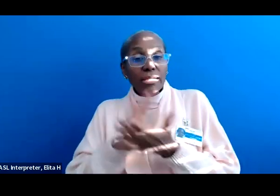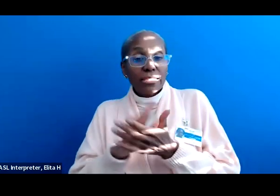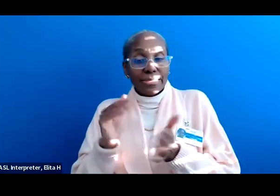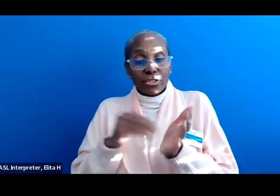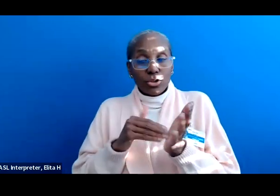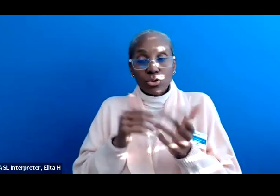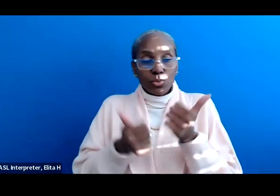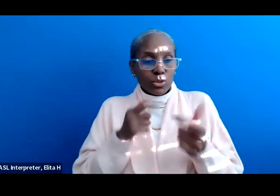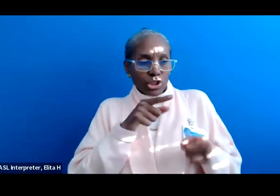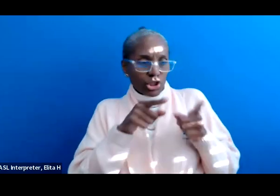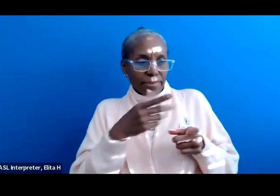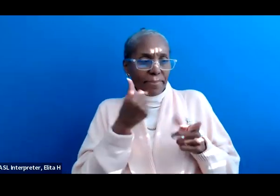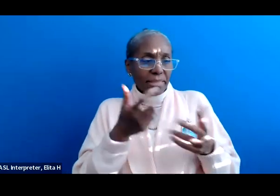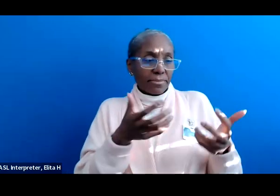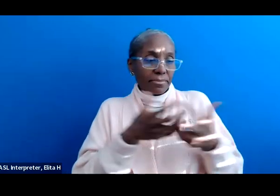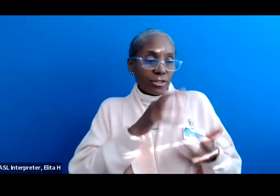one best matches his body habitus.